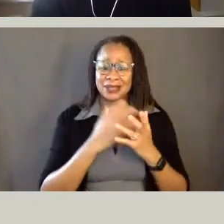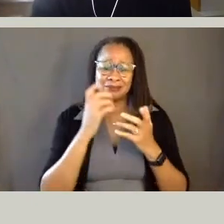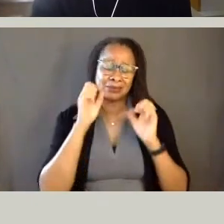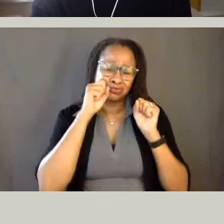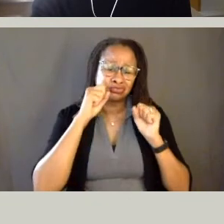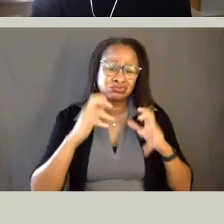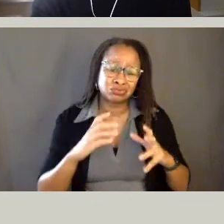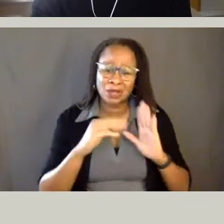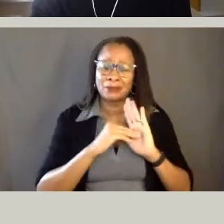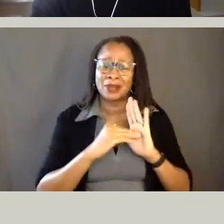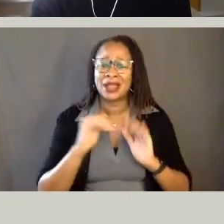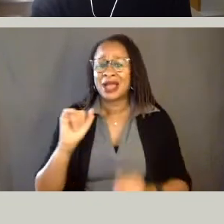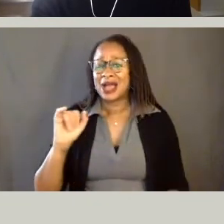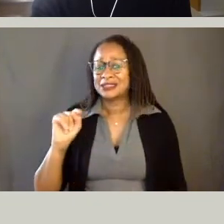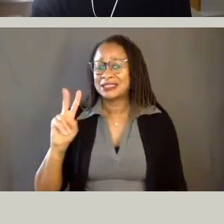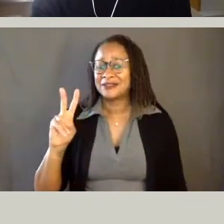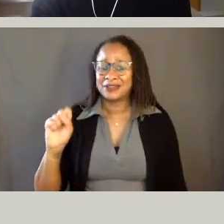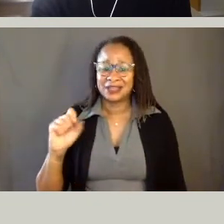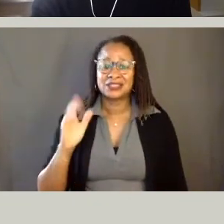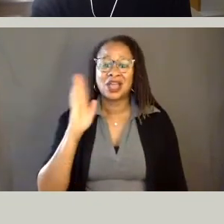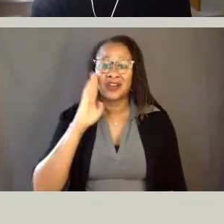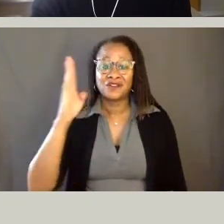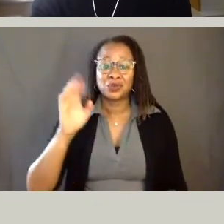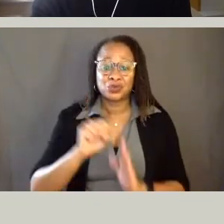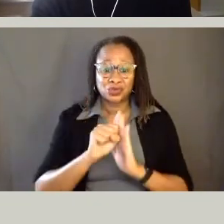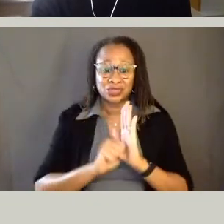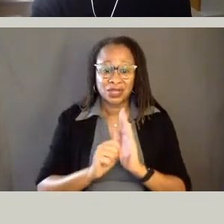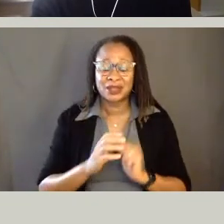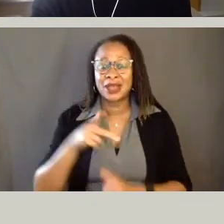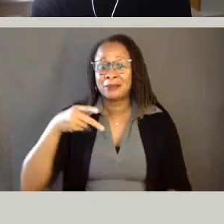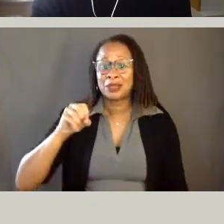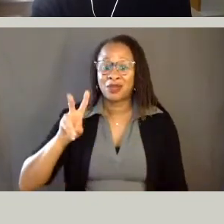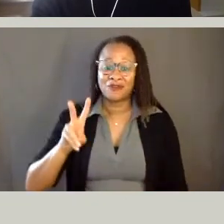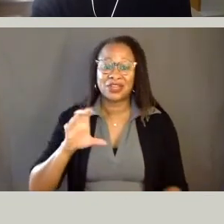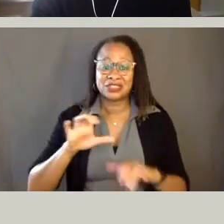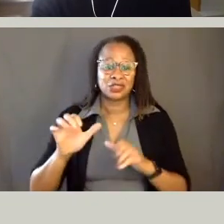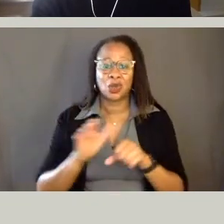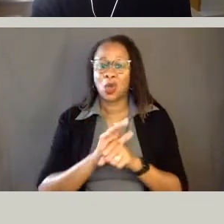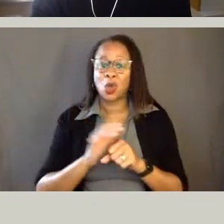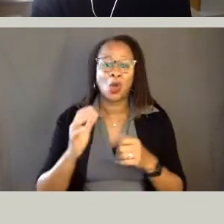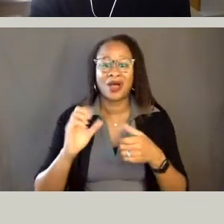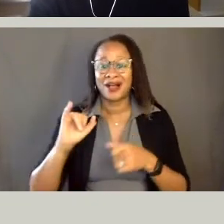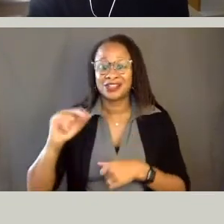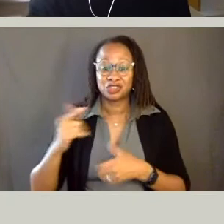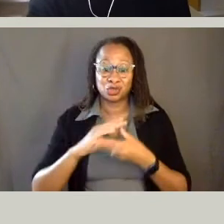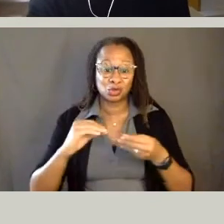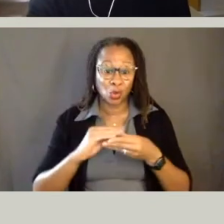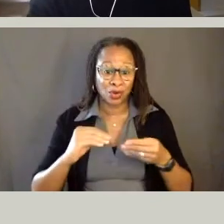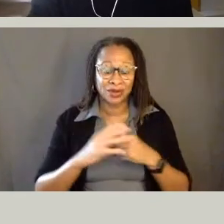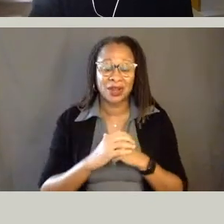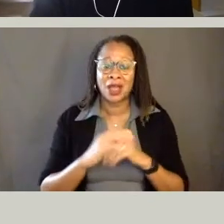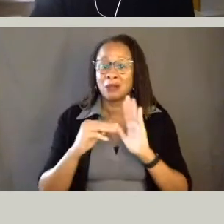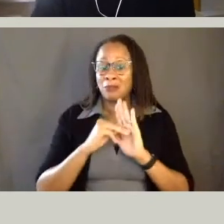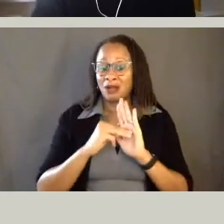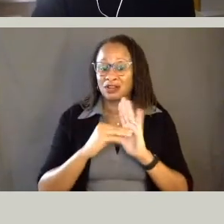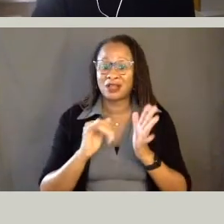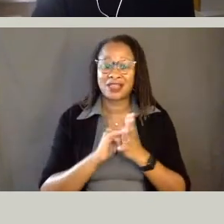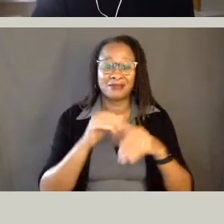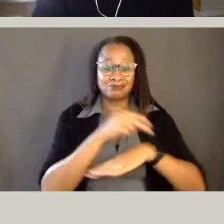like ITVS, FutureStates, POV, the local Instagram stories, model platform for, for some